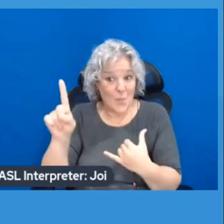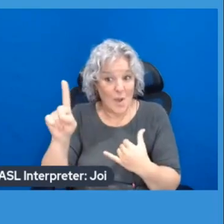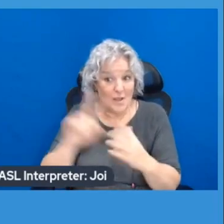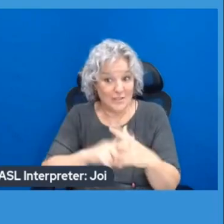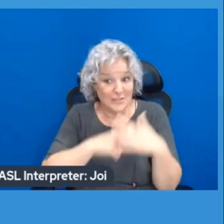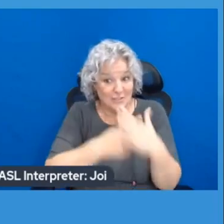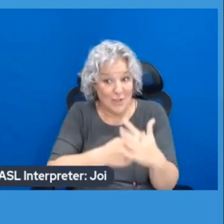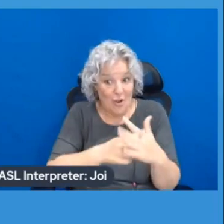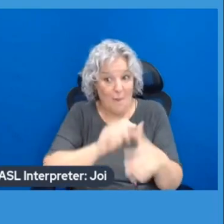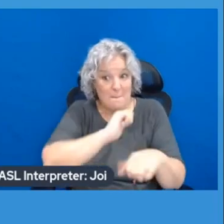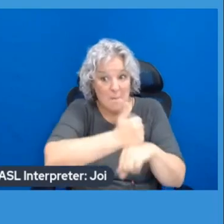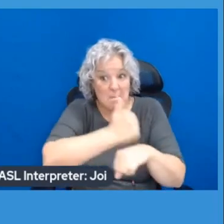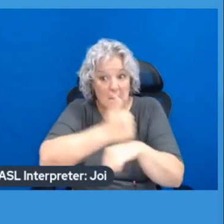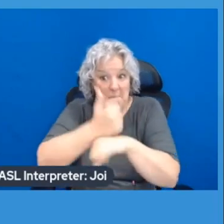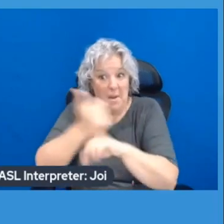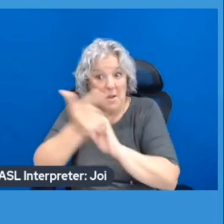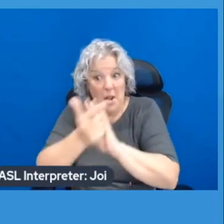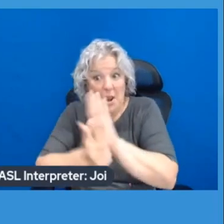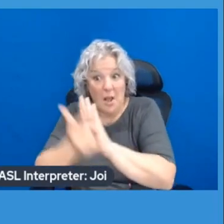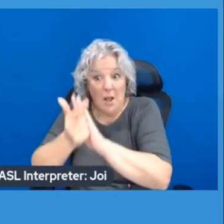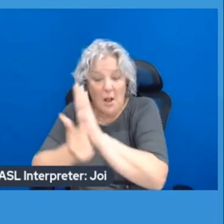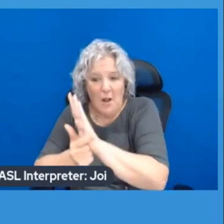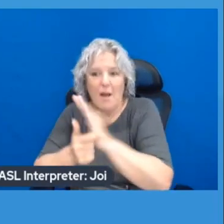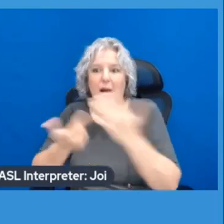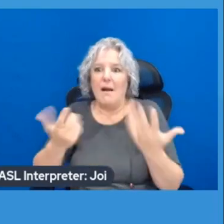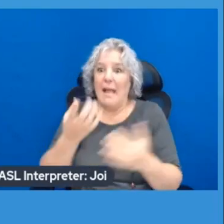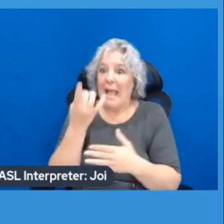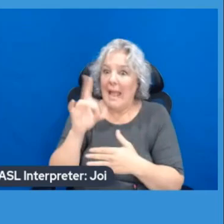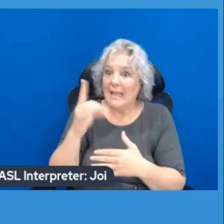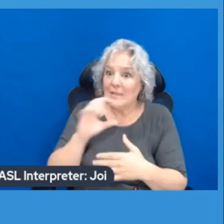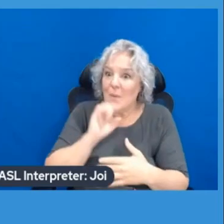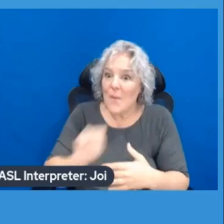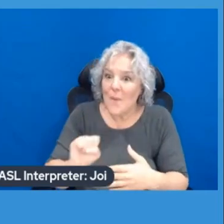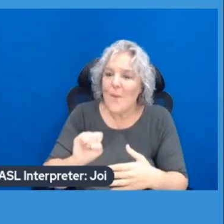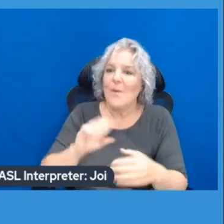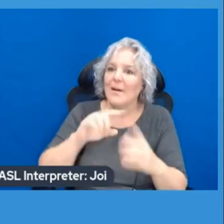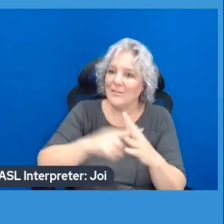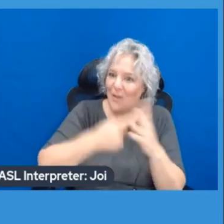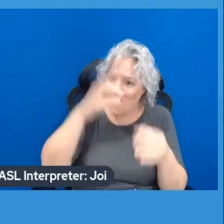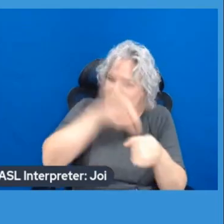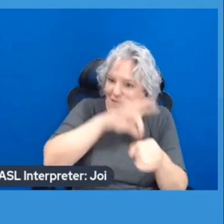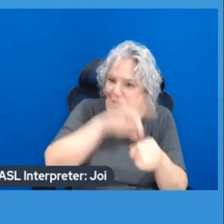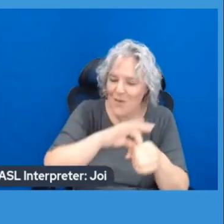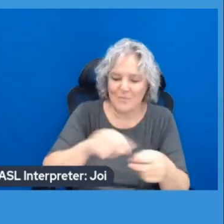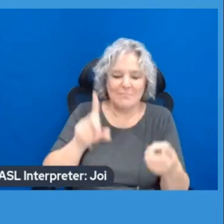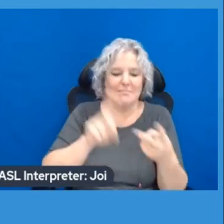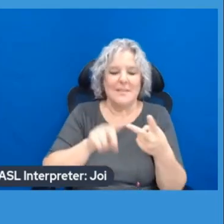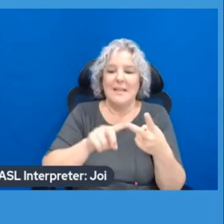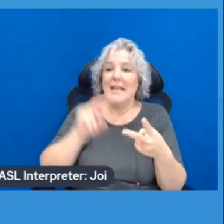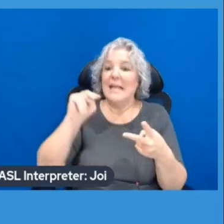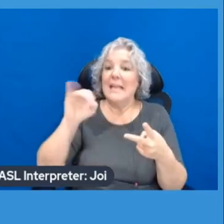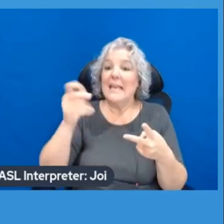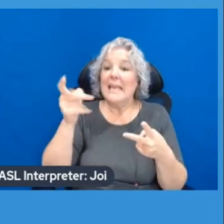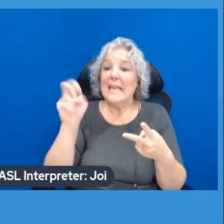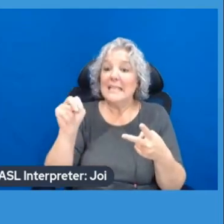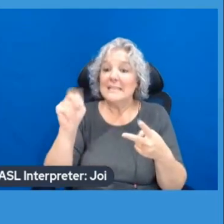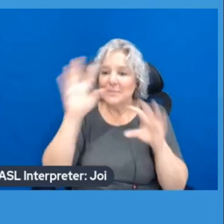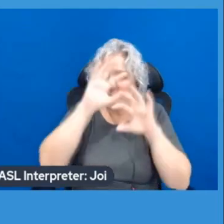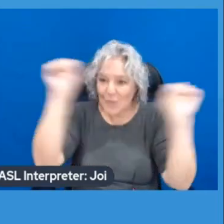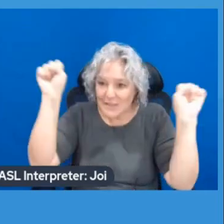18 year olds got the right to vote, President Nixon was in the White House, and there was a Department of HEW,